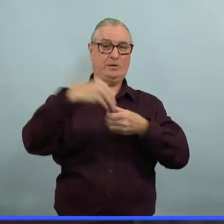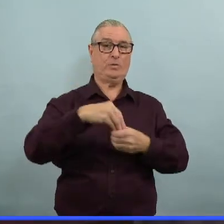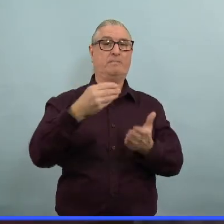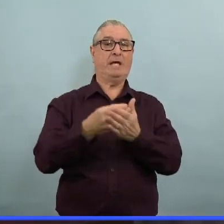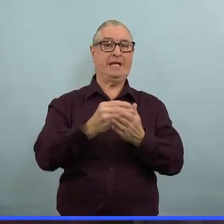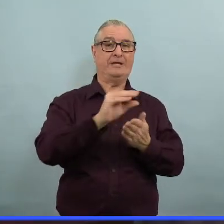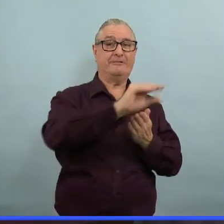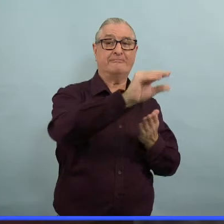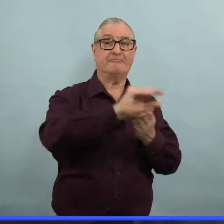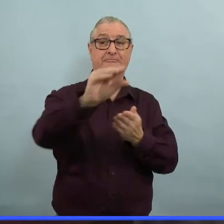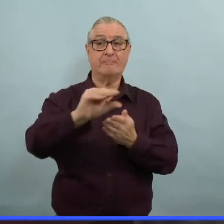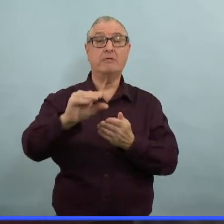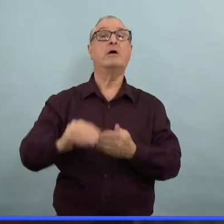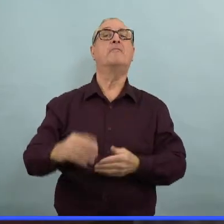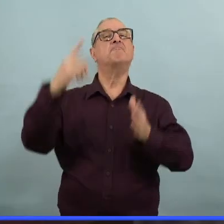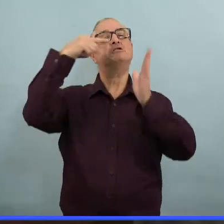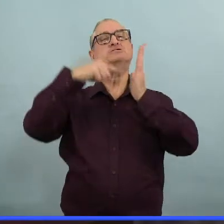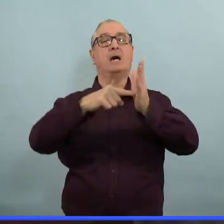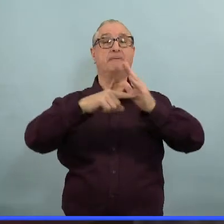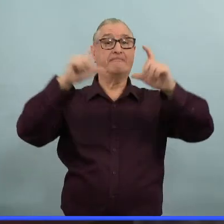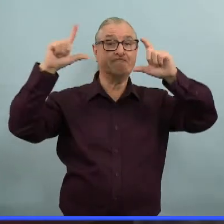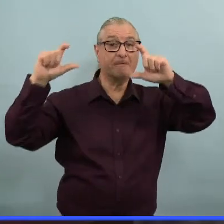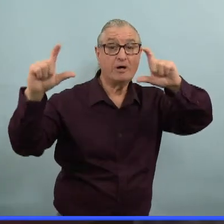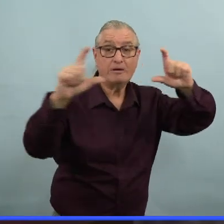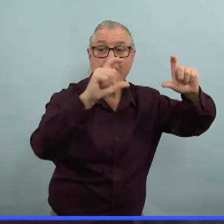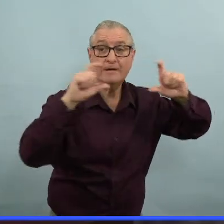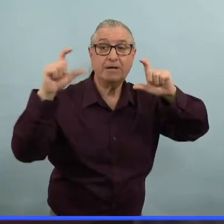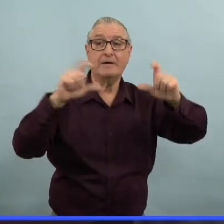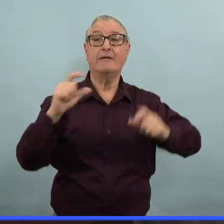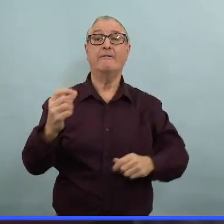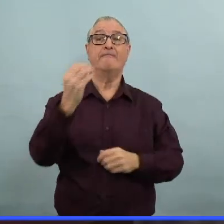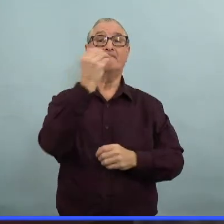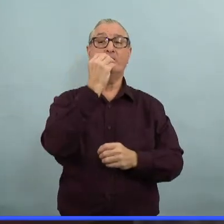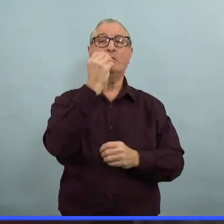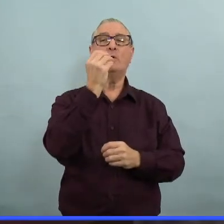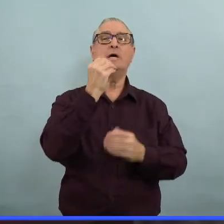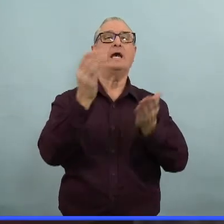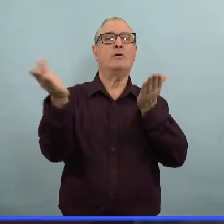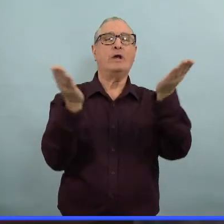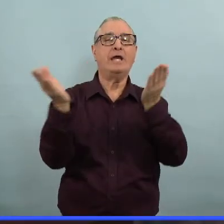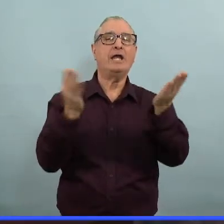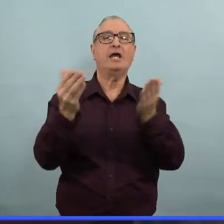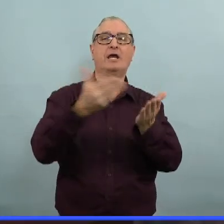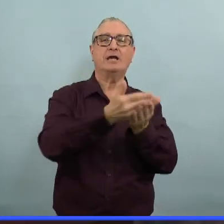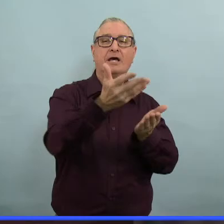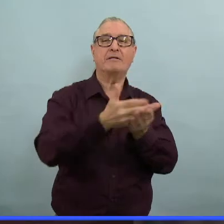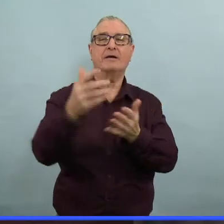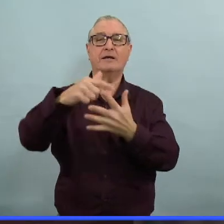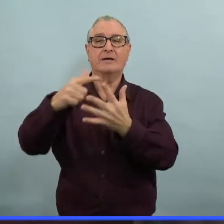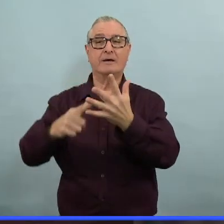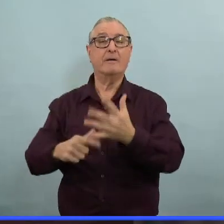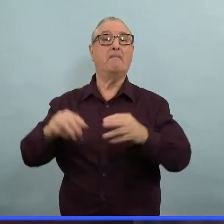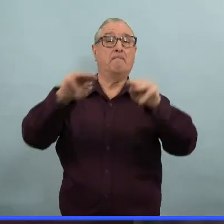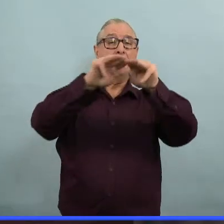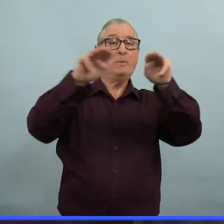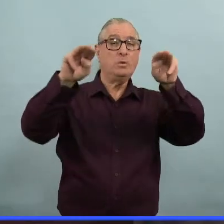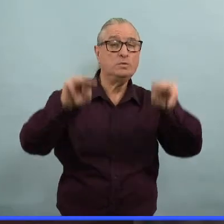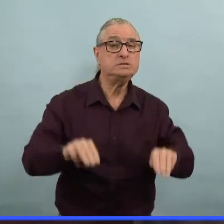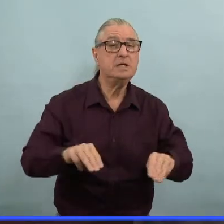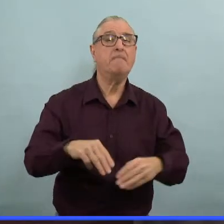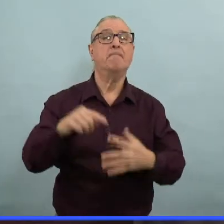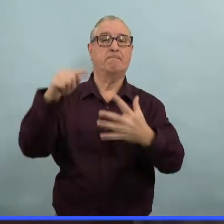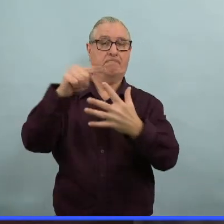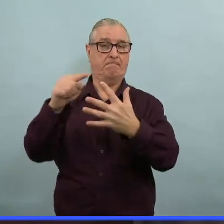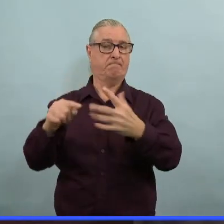often described as the first to close and last to open we recognize how difficult this time has been